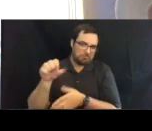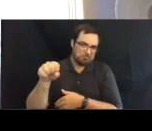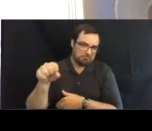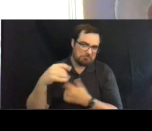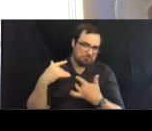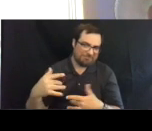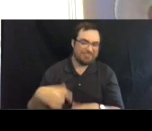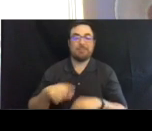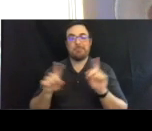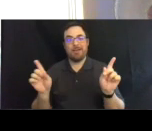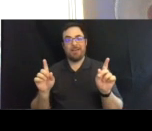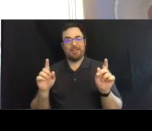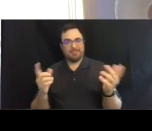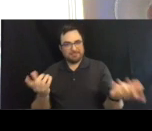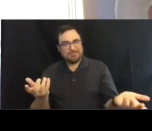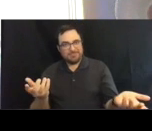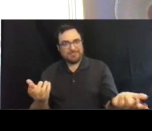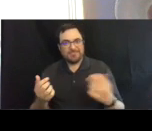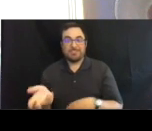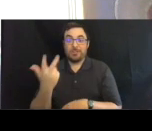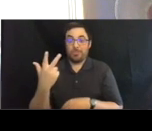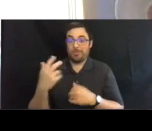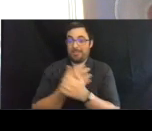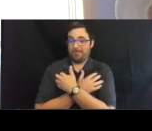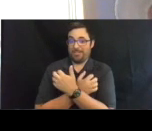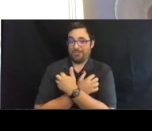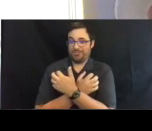going to work on the Three Bears. So this is another